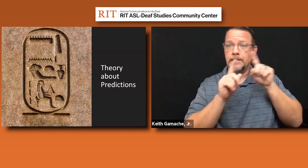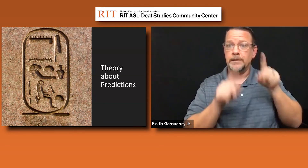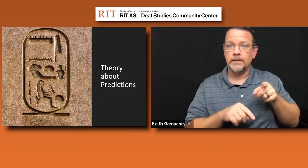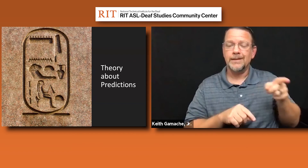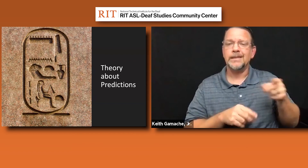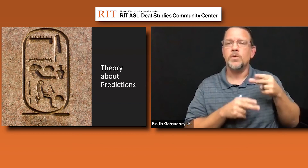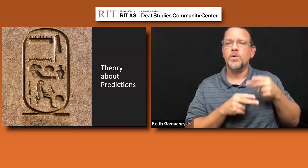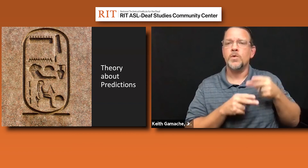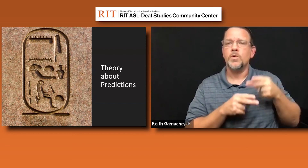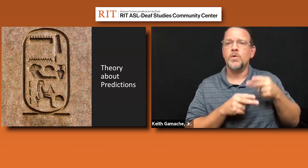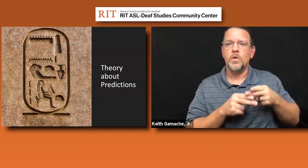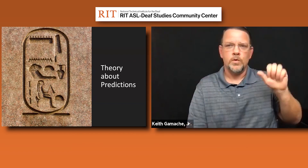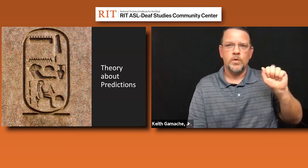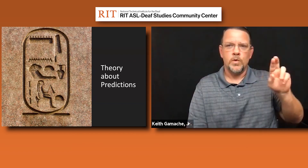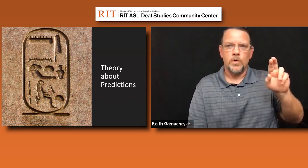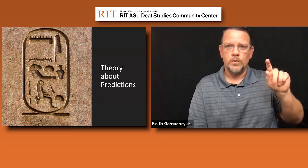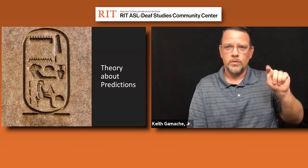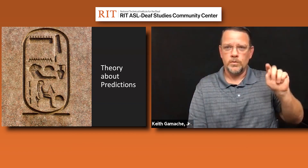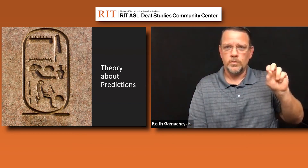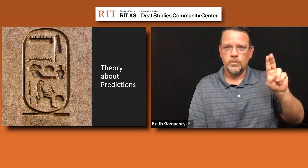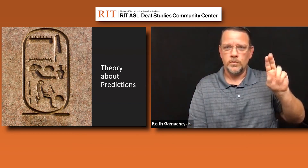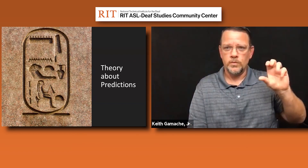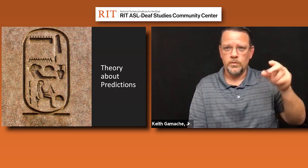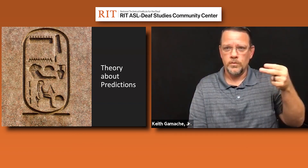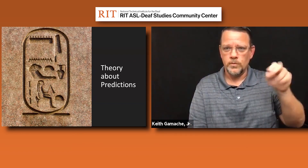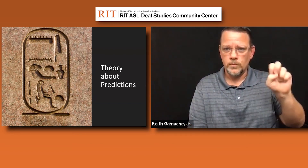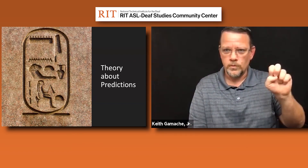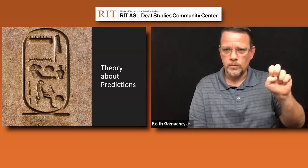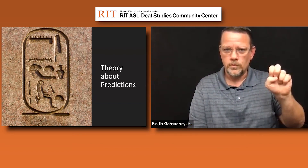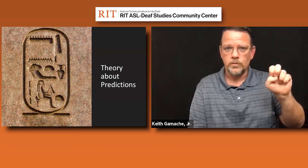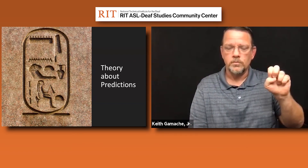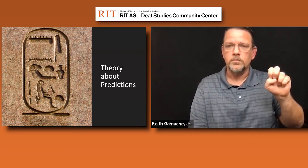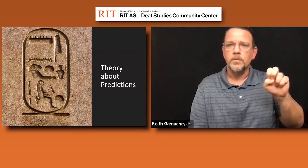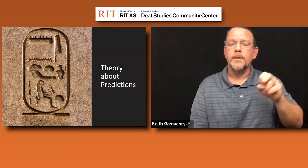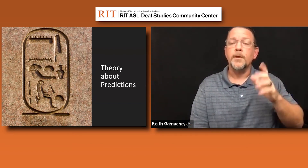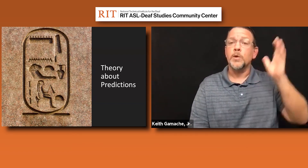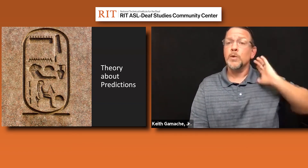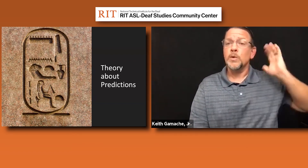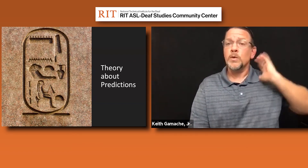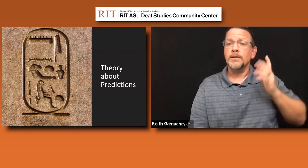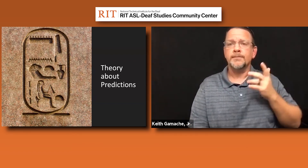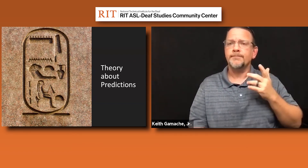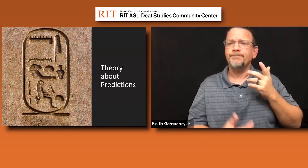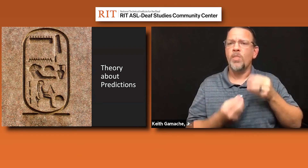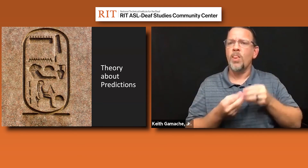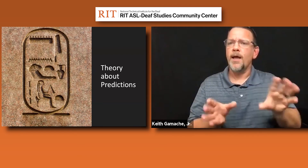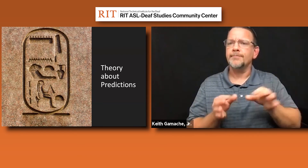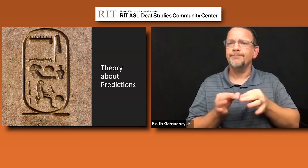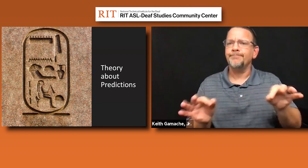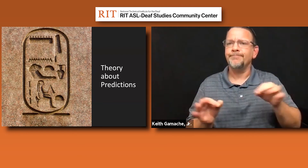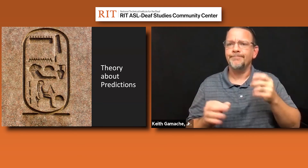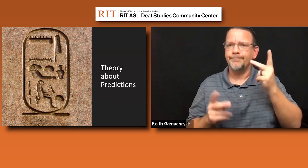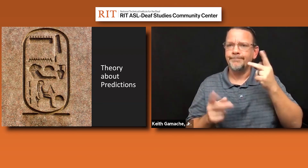and one thing I love is looking at symbols. Architecture, it's called.